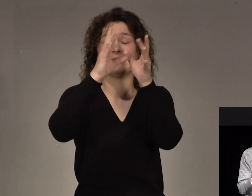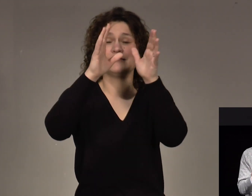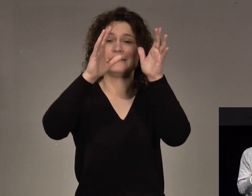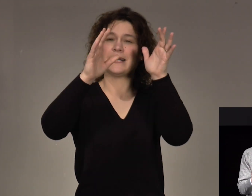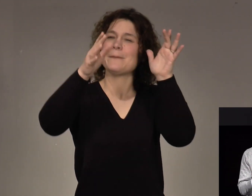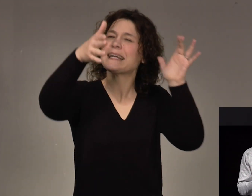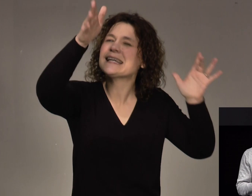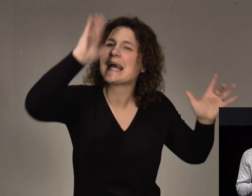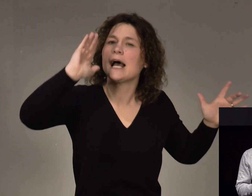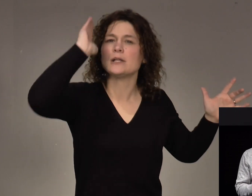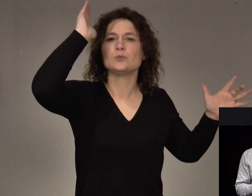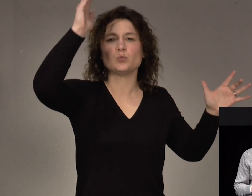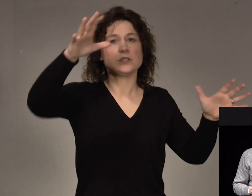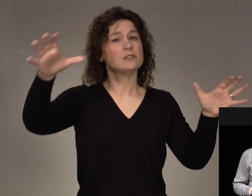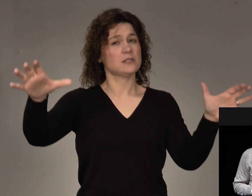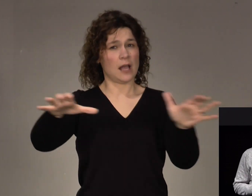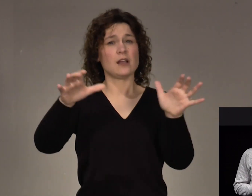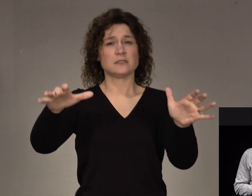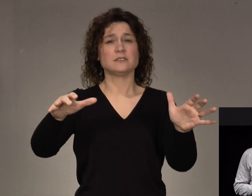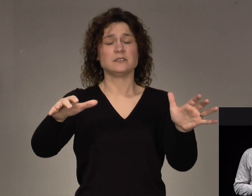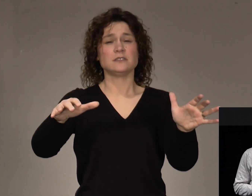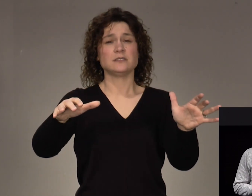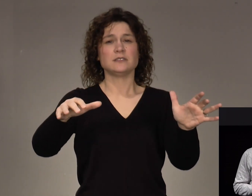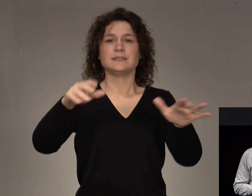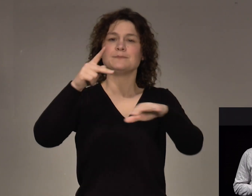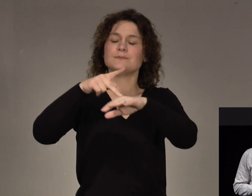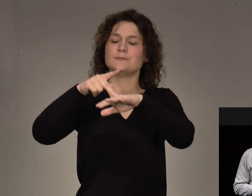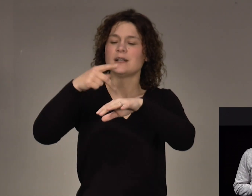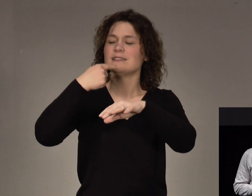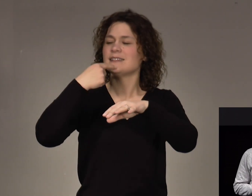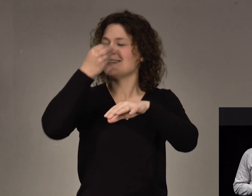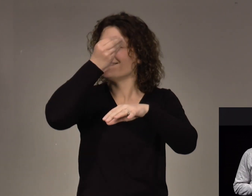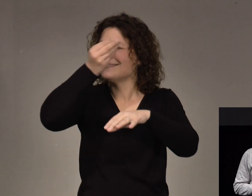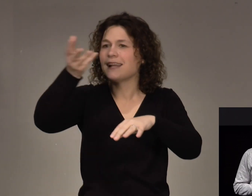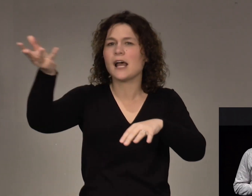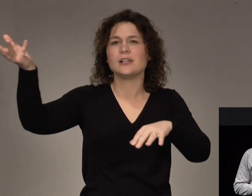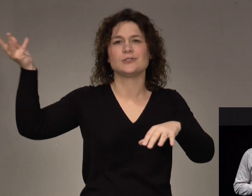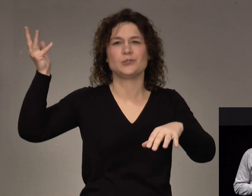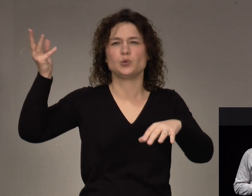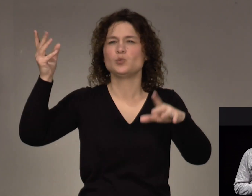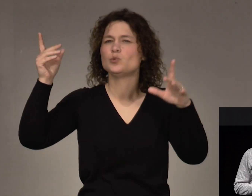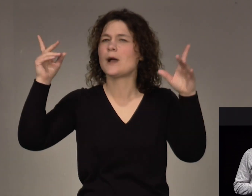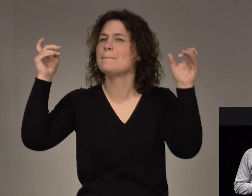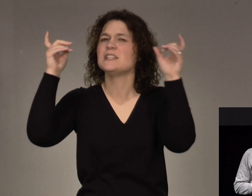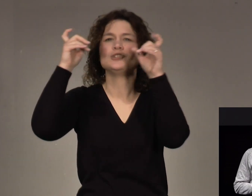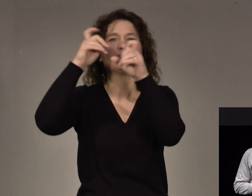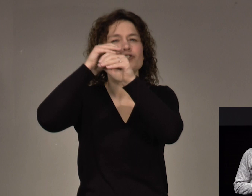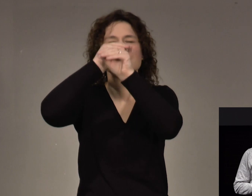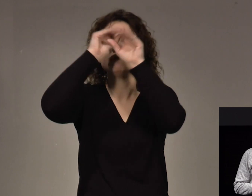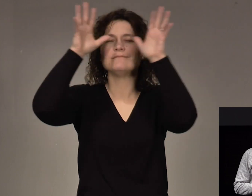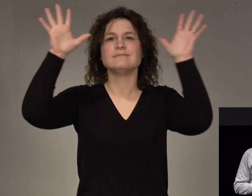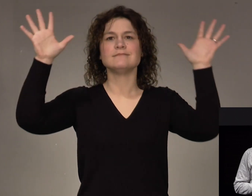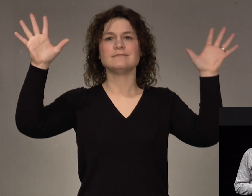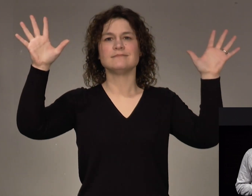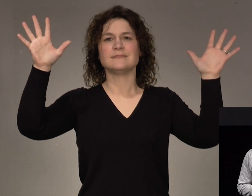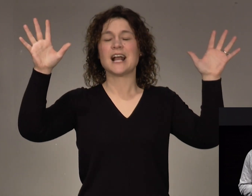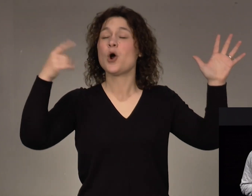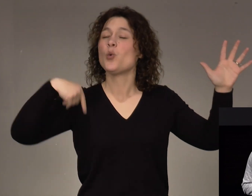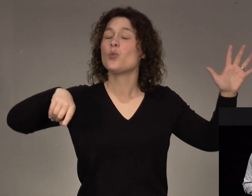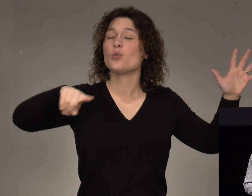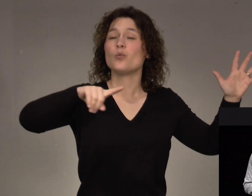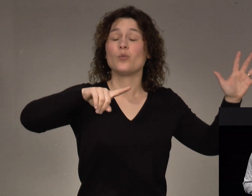will act. That's why Paul says "I tell you a mystery, (verse 51) we shall not all